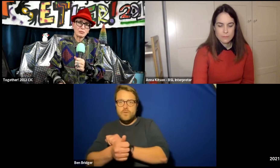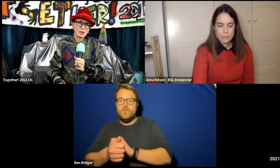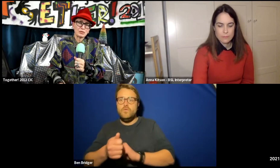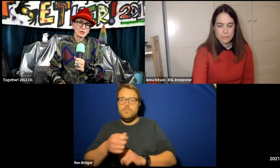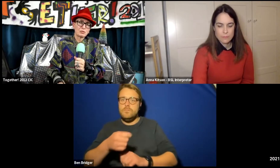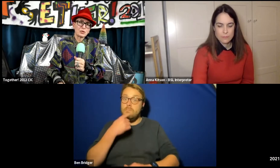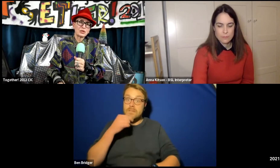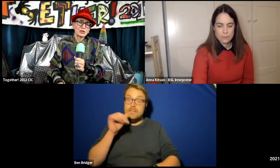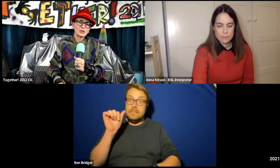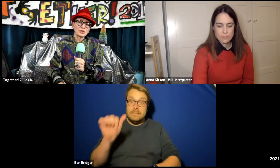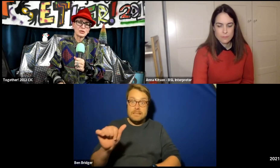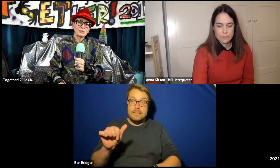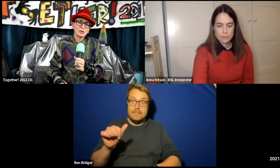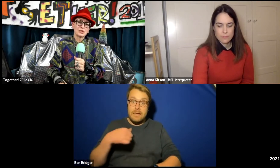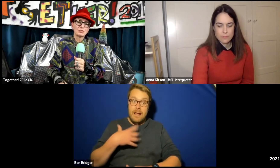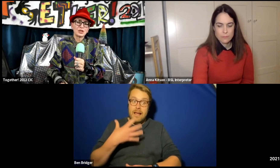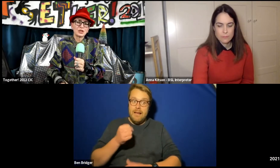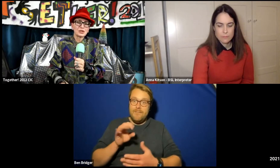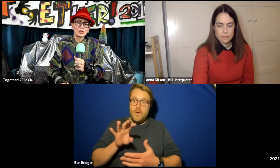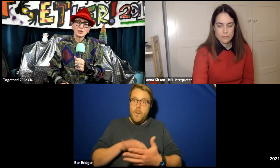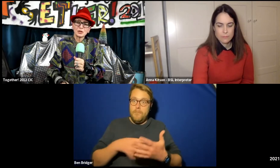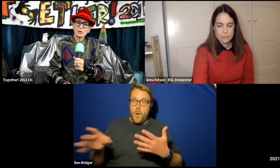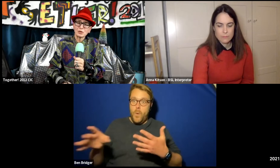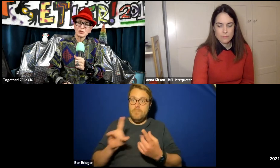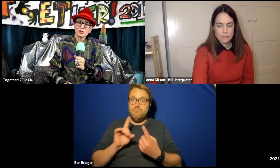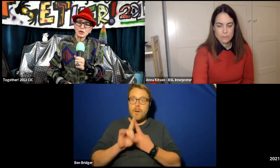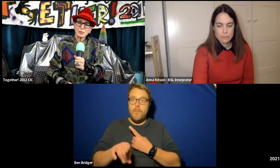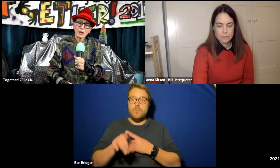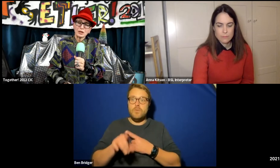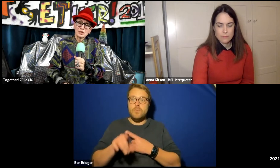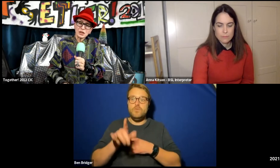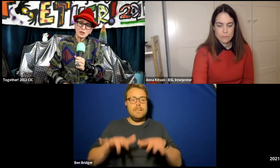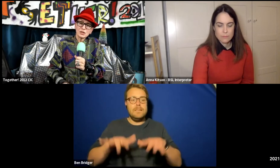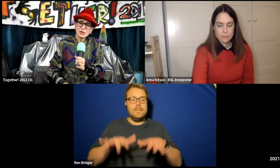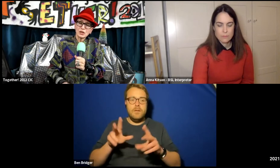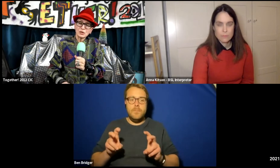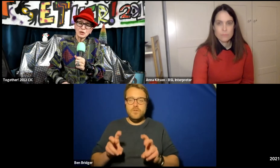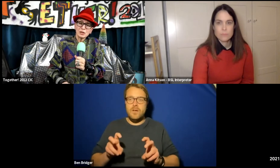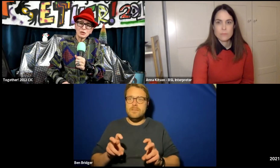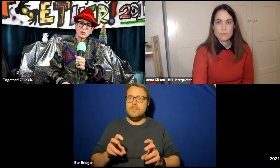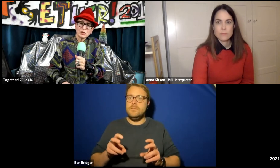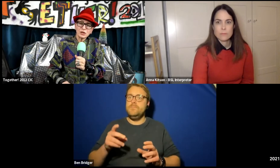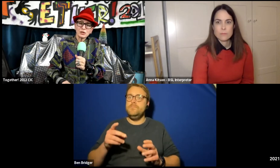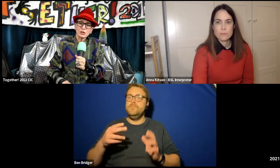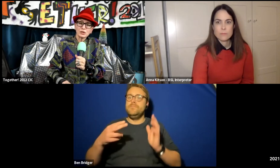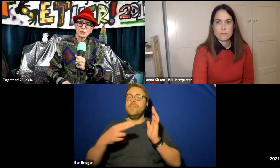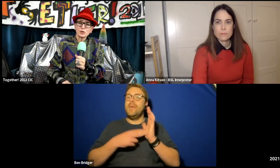poem responding to similar subjects. Natasha said the imagery is exquisite